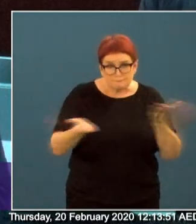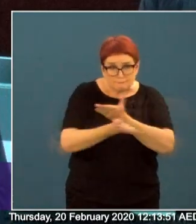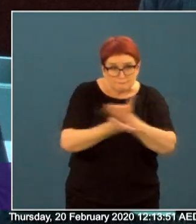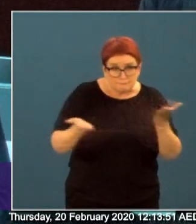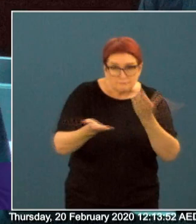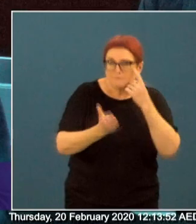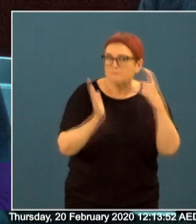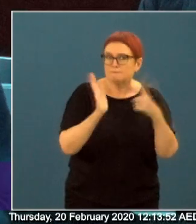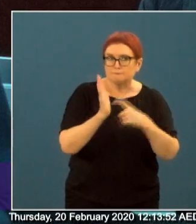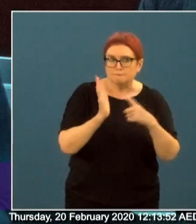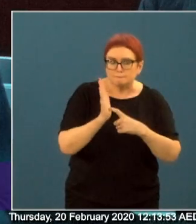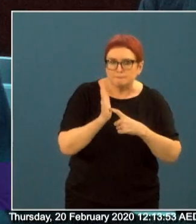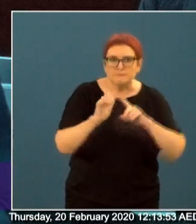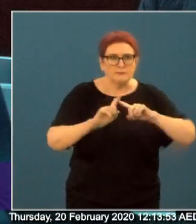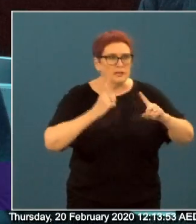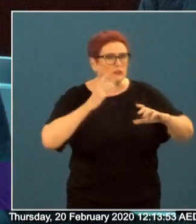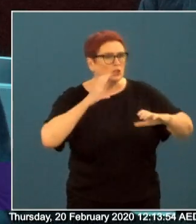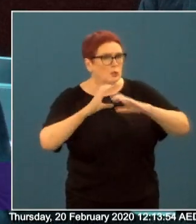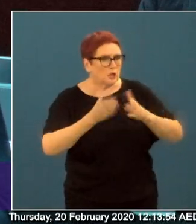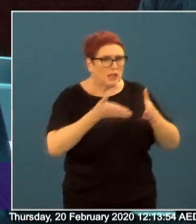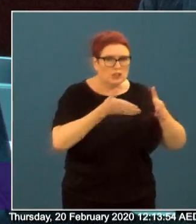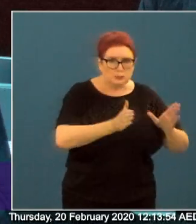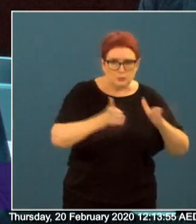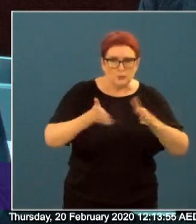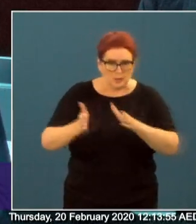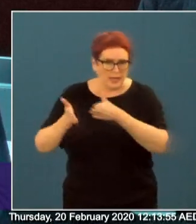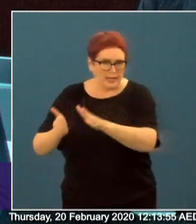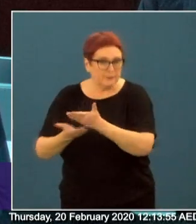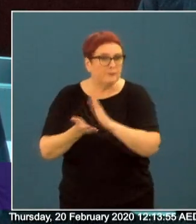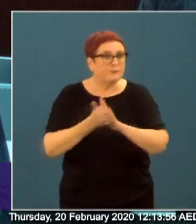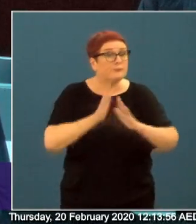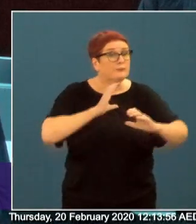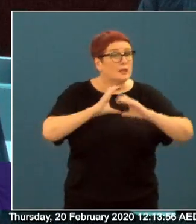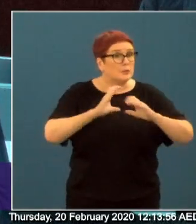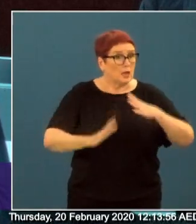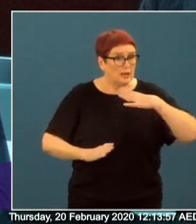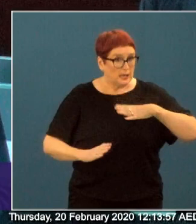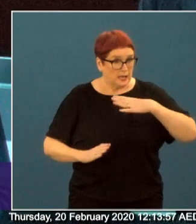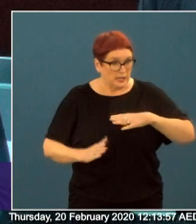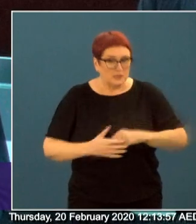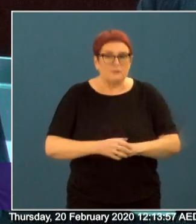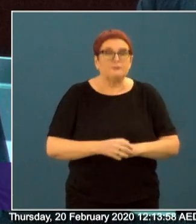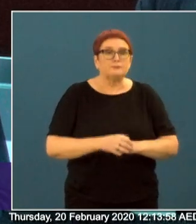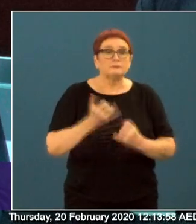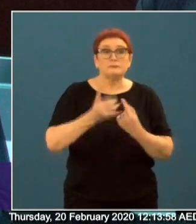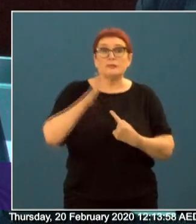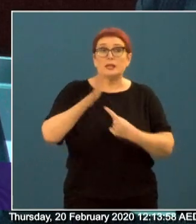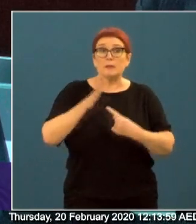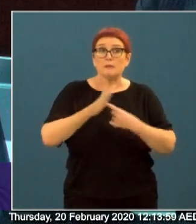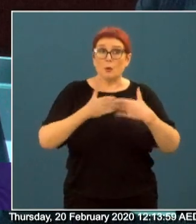and acknowledging different communication styles and different communication needs and the importance of the health system